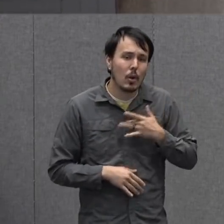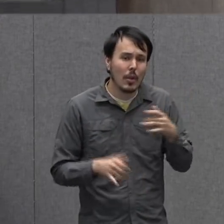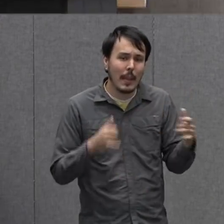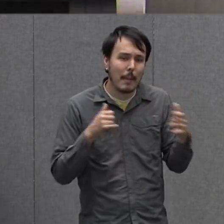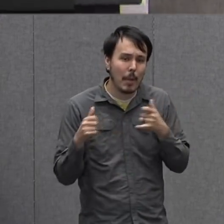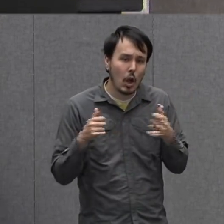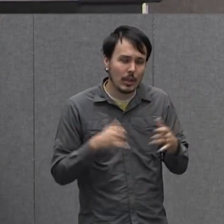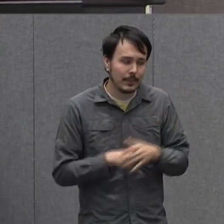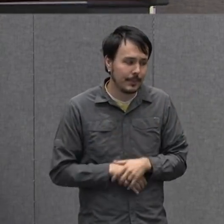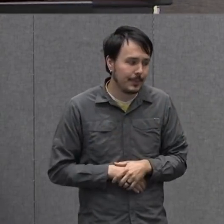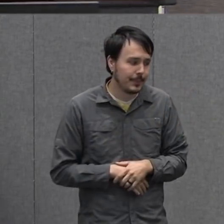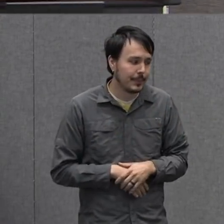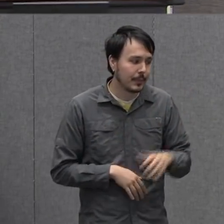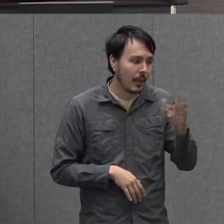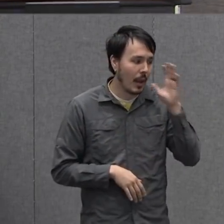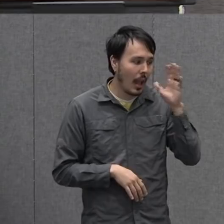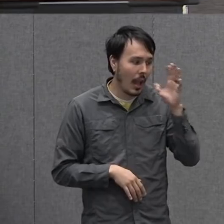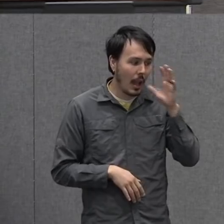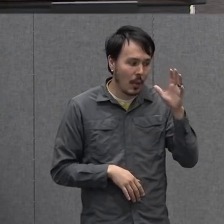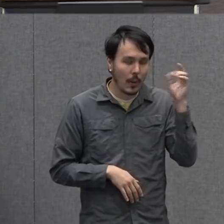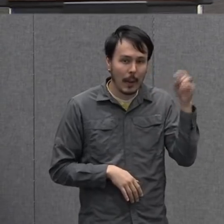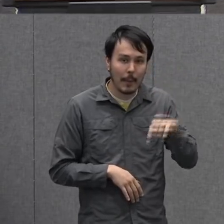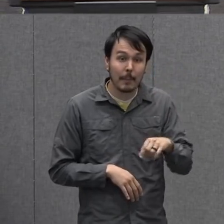So I'm gonna come right over here, and I have a chart,